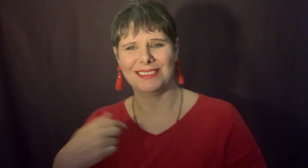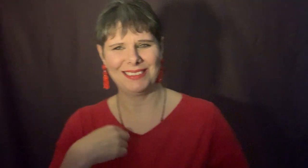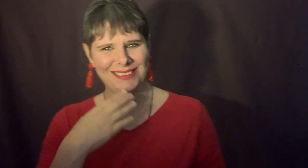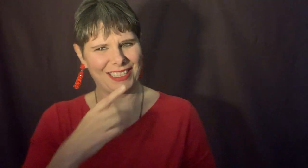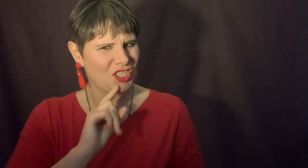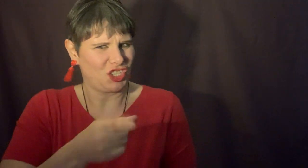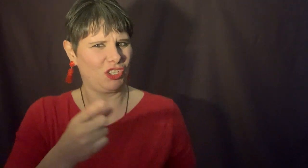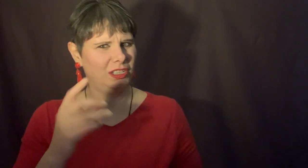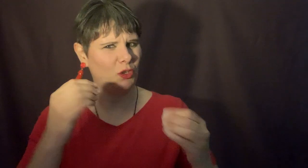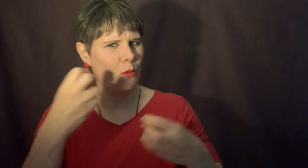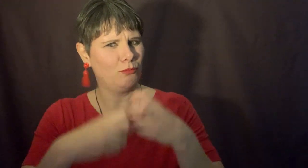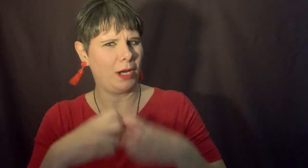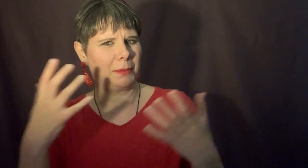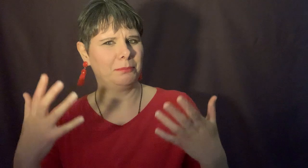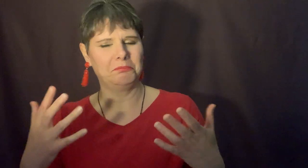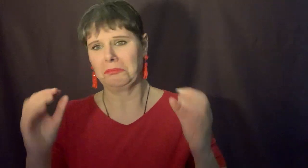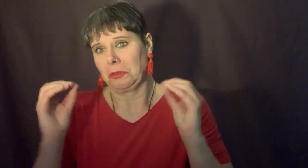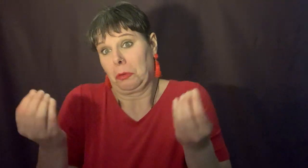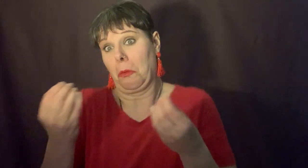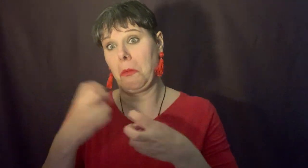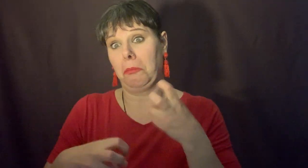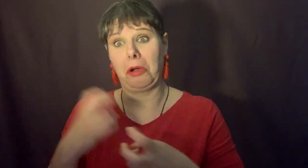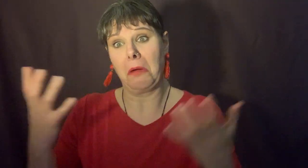I said, "Sure, no problem." No problem!